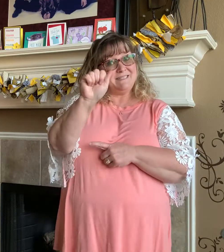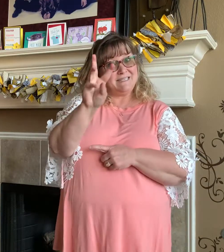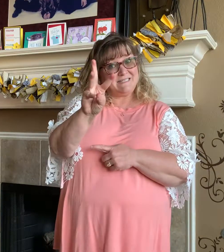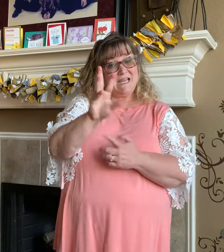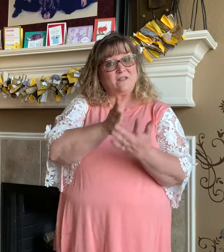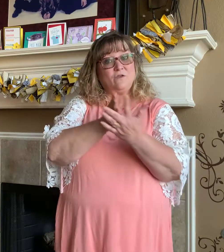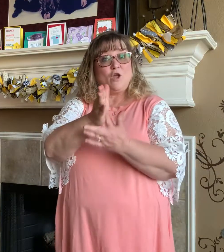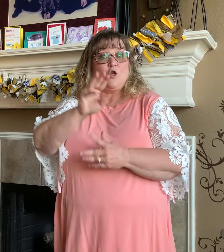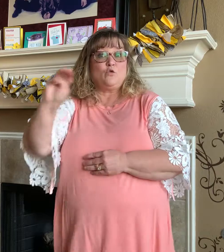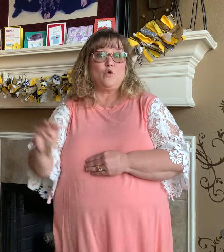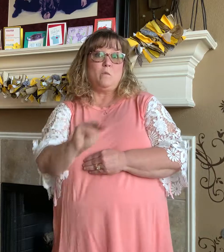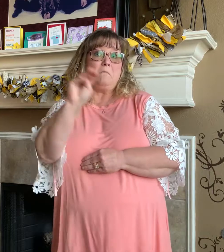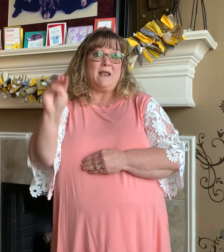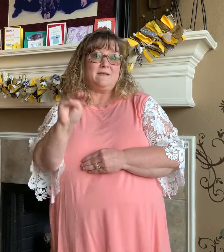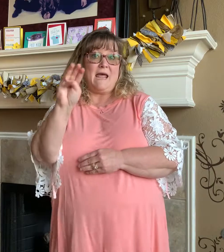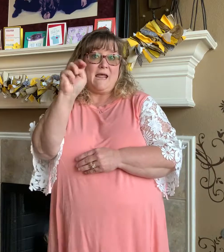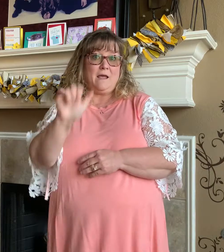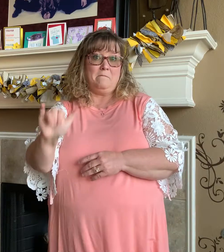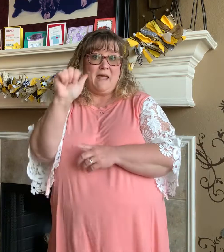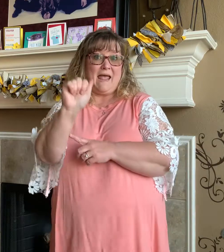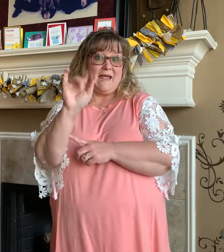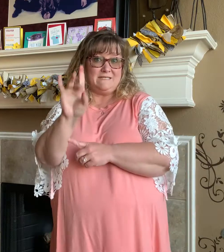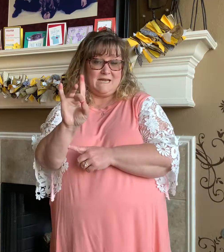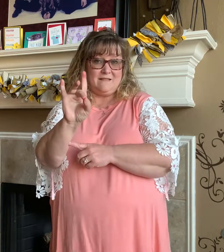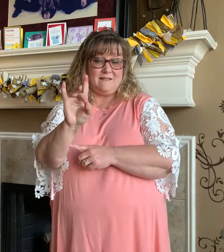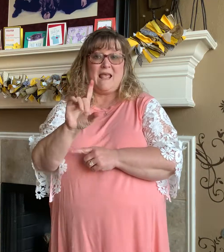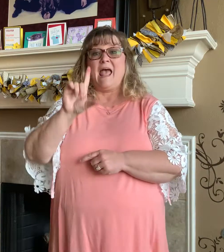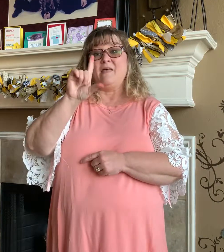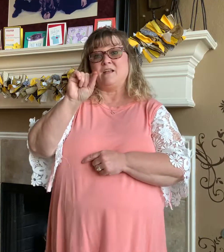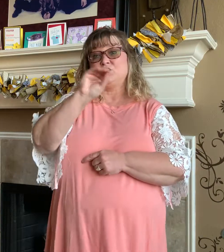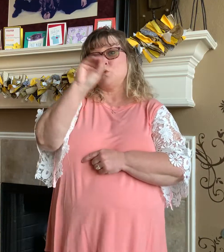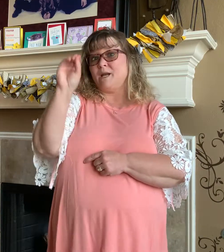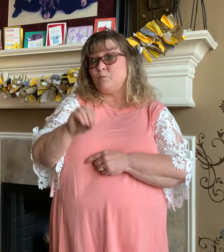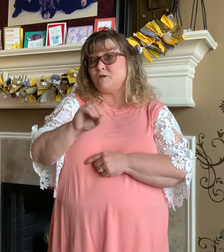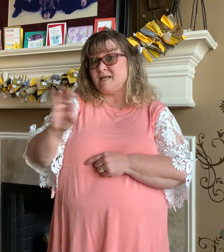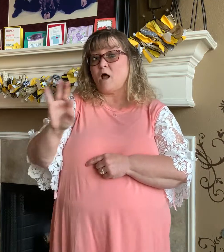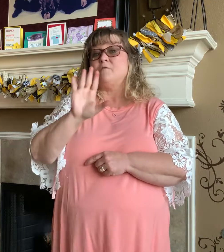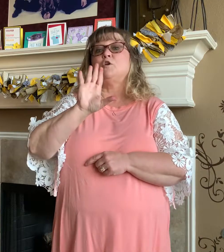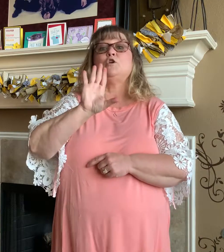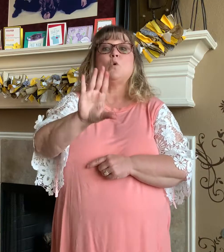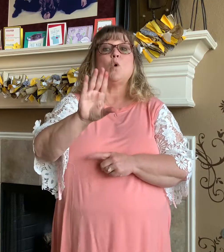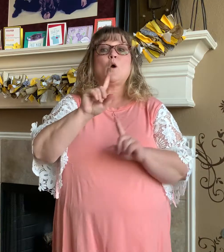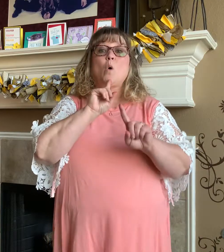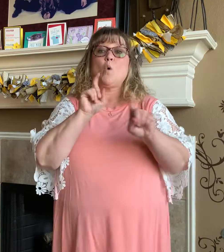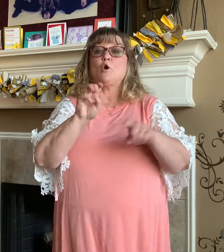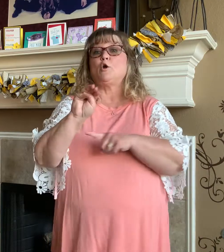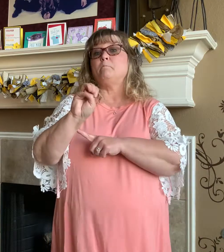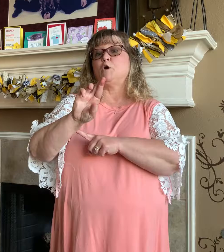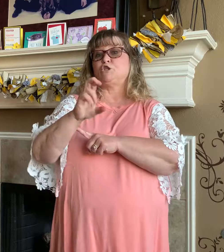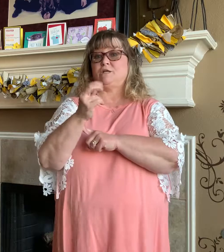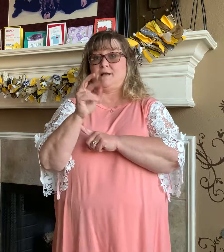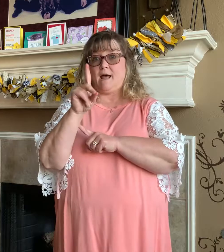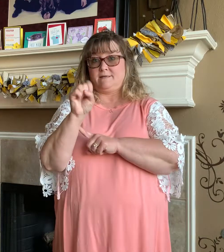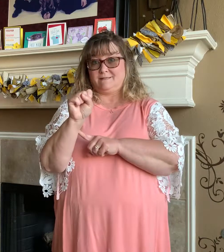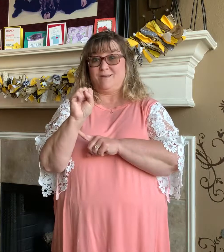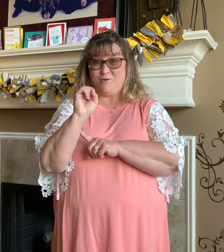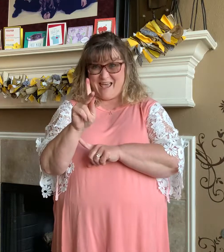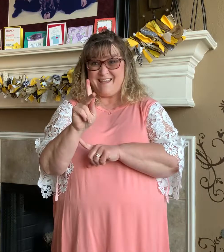16th through Monday May 18th and that's 20% off your ordered merchandise ok